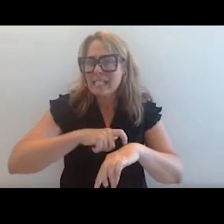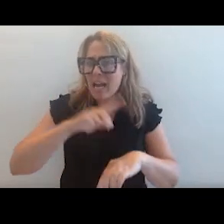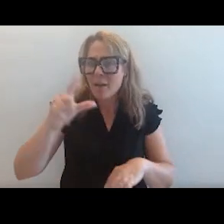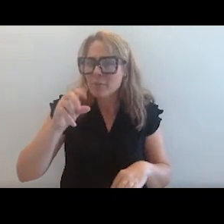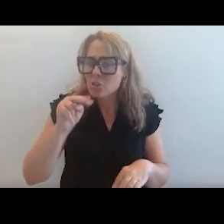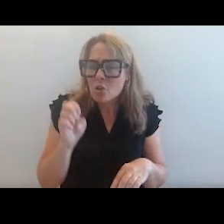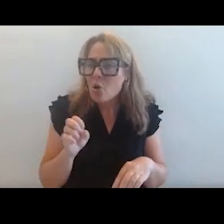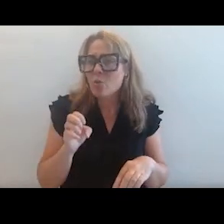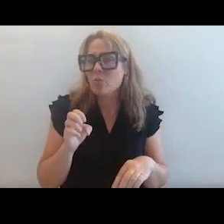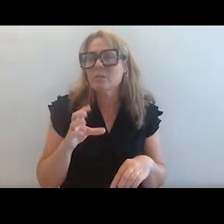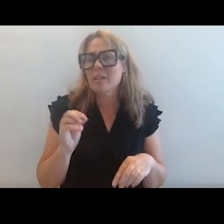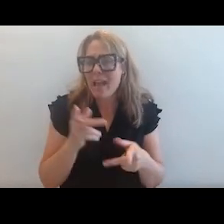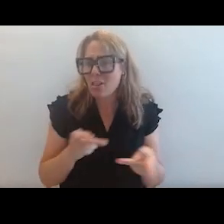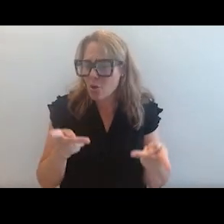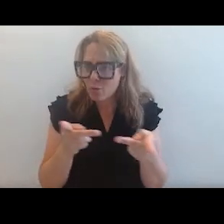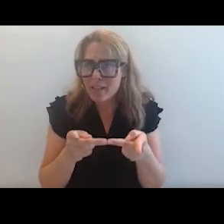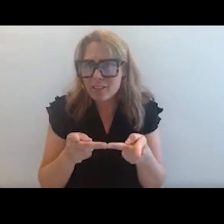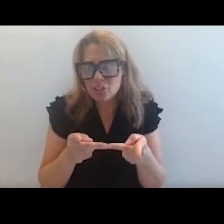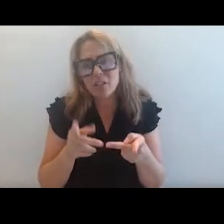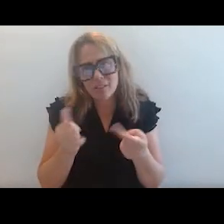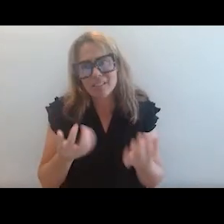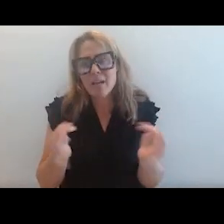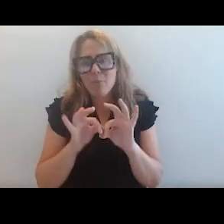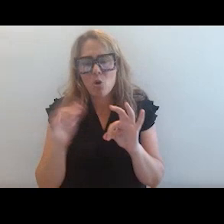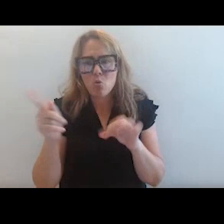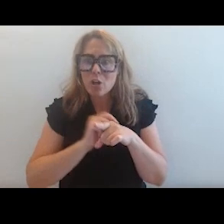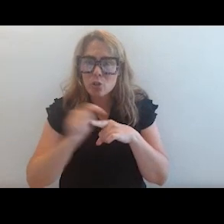especially valuable in workforce development where training needs